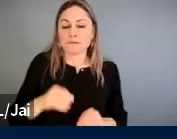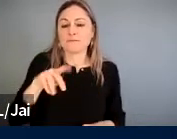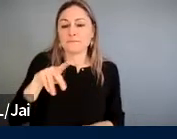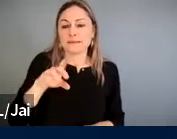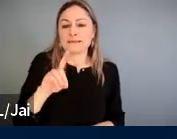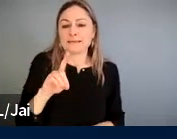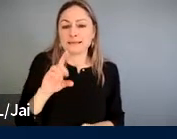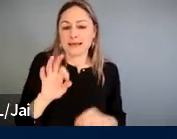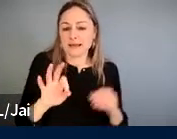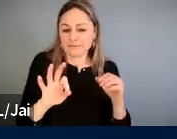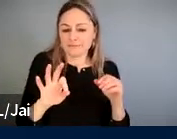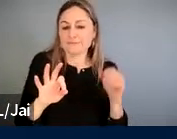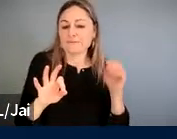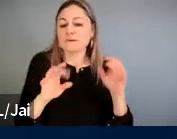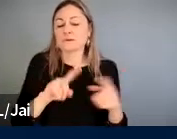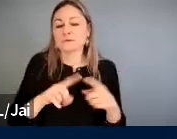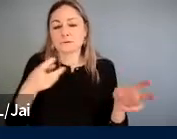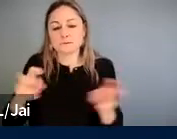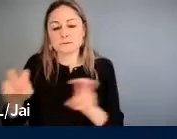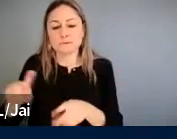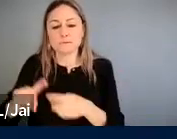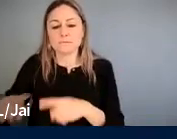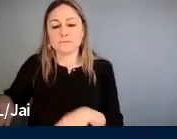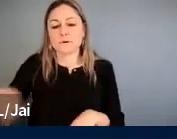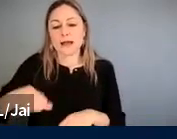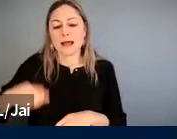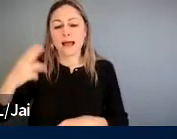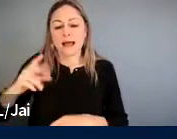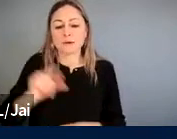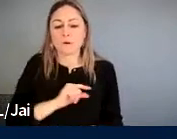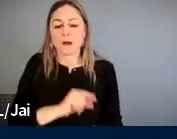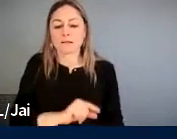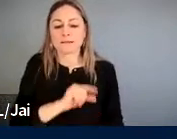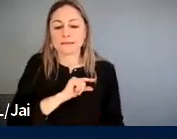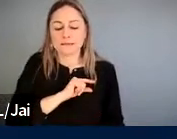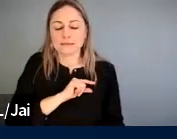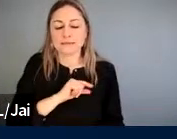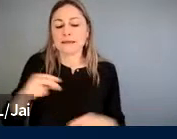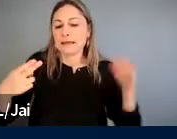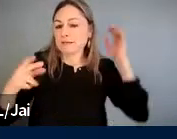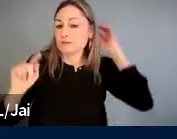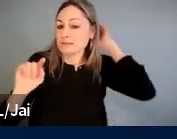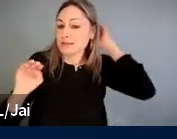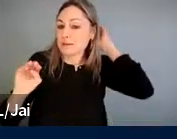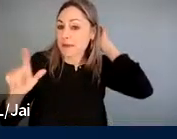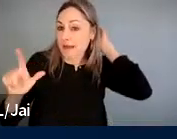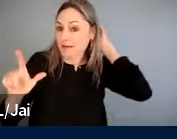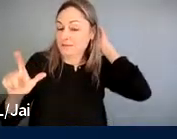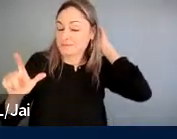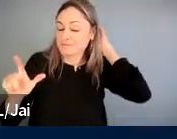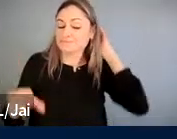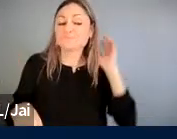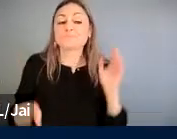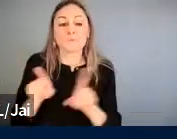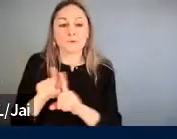high quality HTML formats for the GSA website. We also learned that GSA is currently investigating